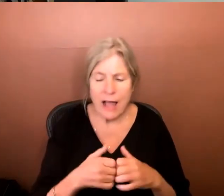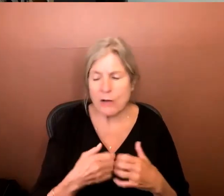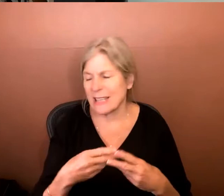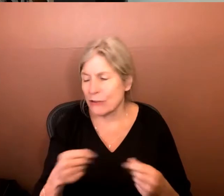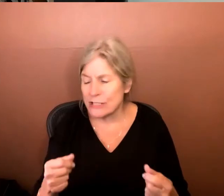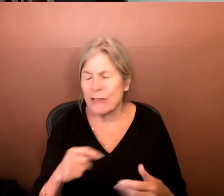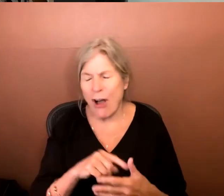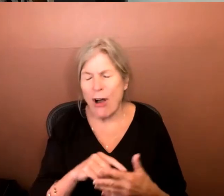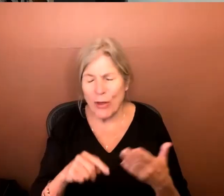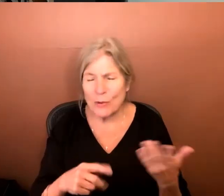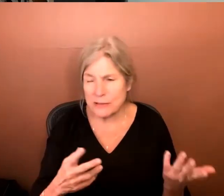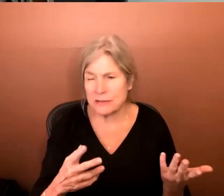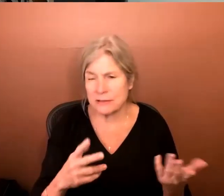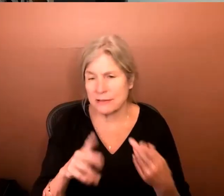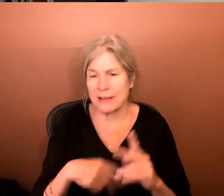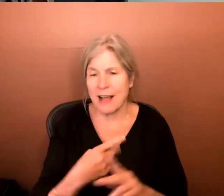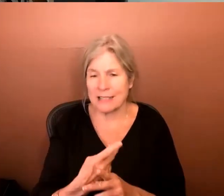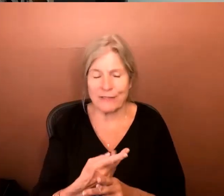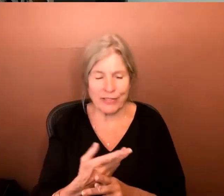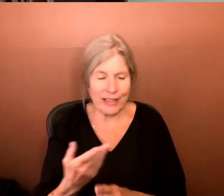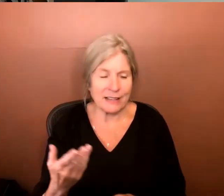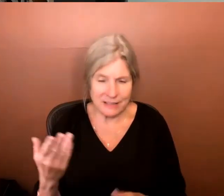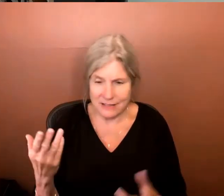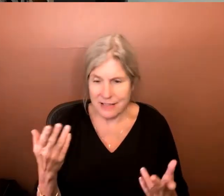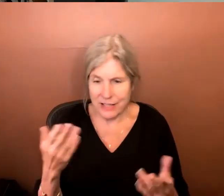the things you enjoy about comics.